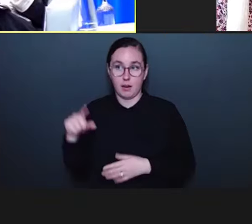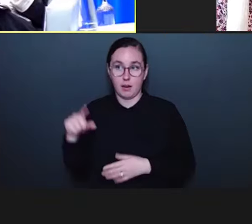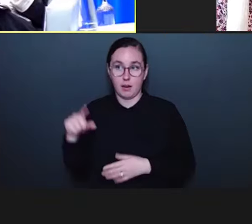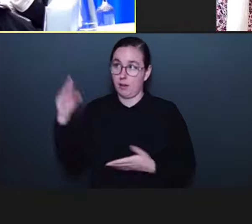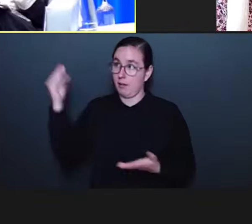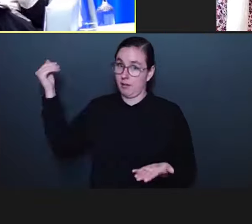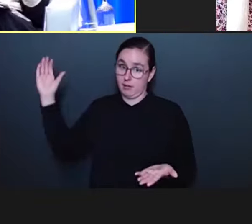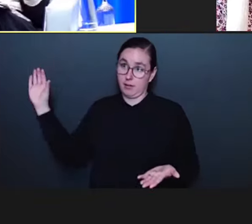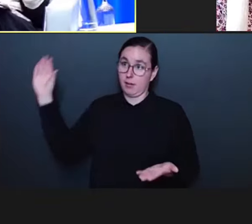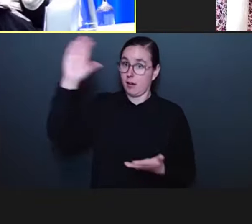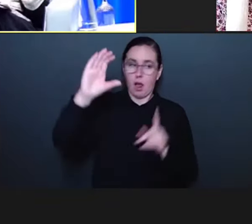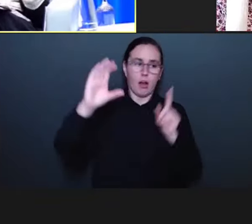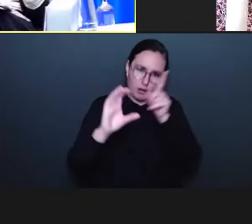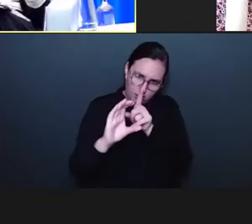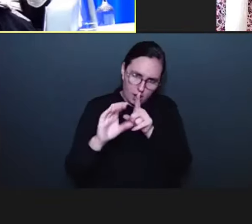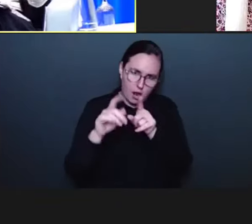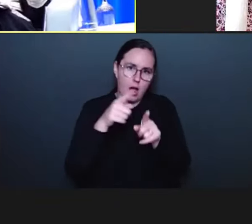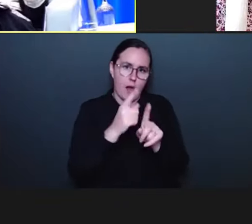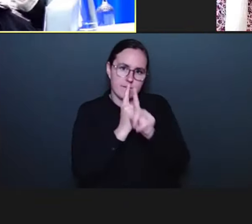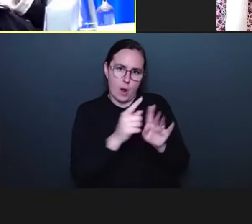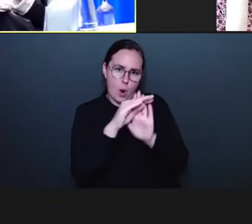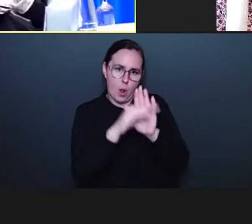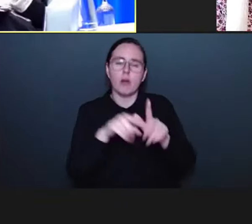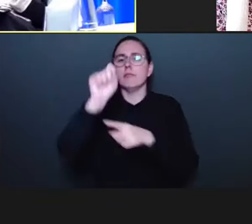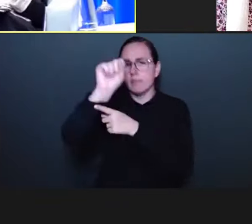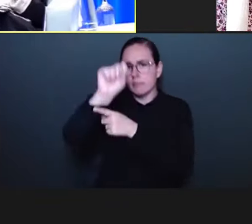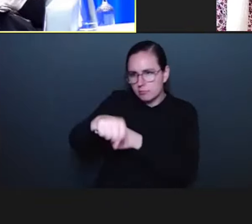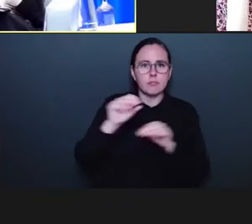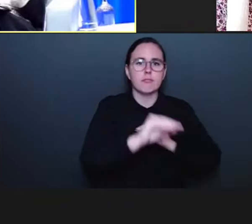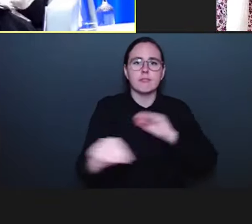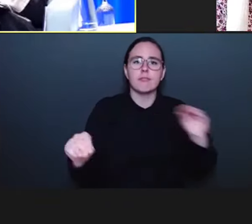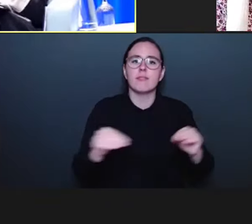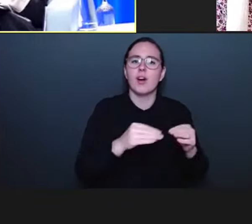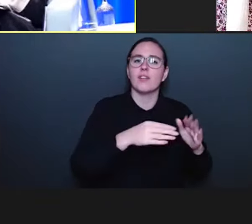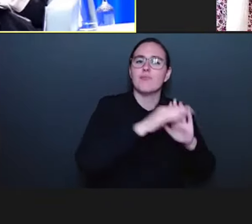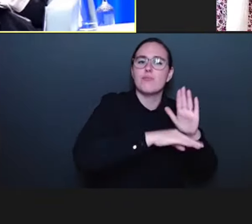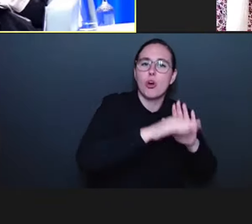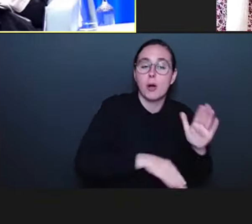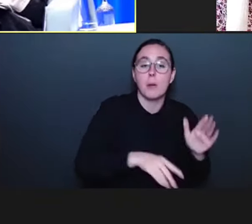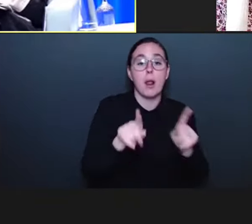the pipeline. Put it on social media, take it out to stakeholders as was suggested.